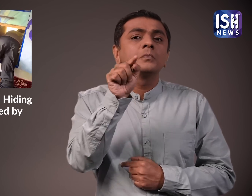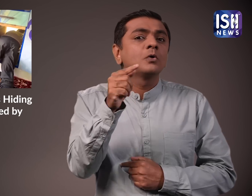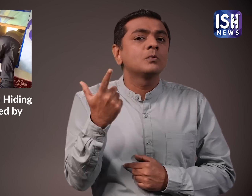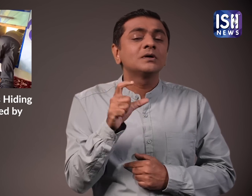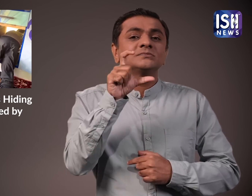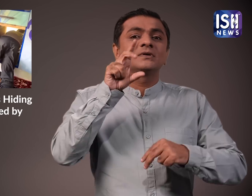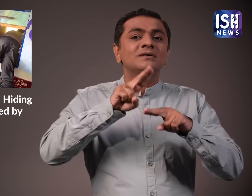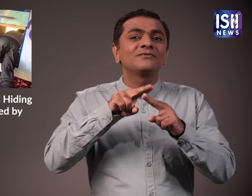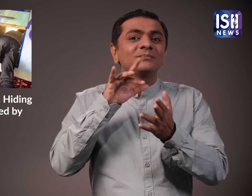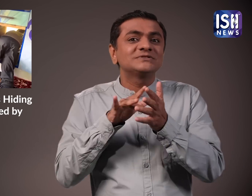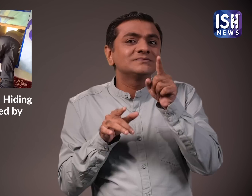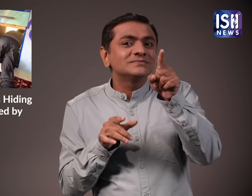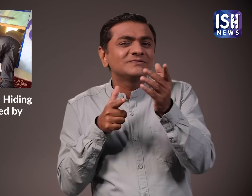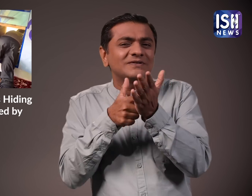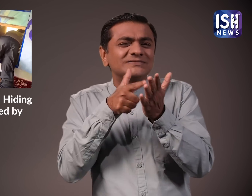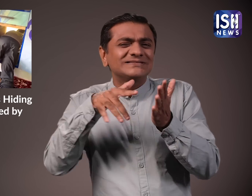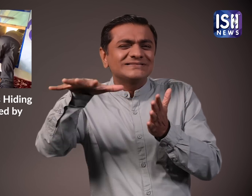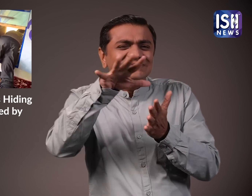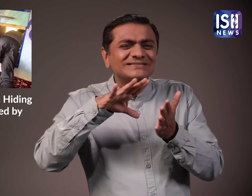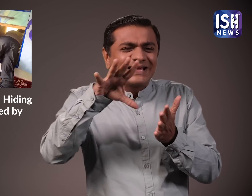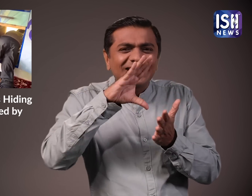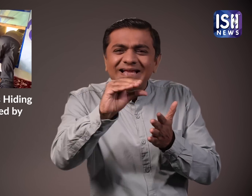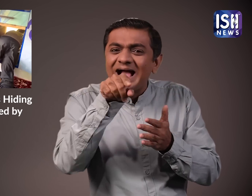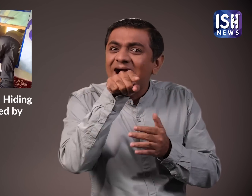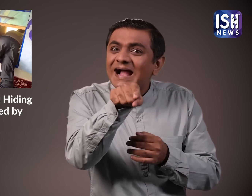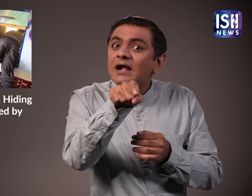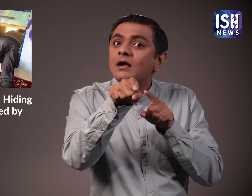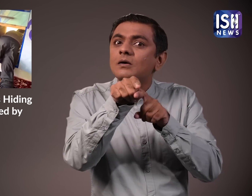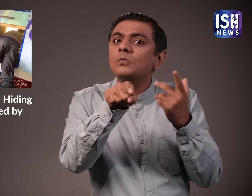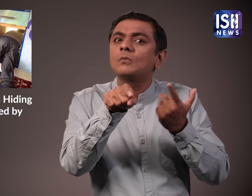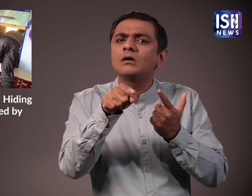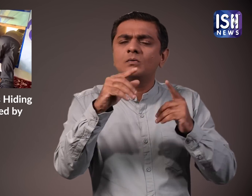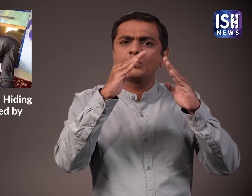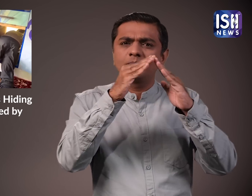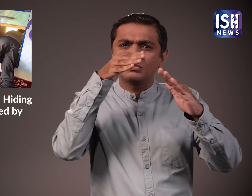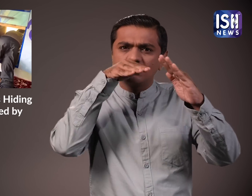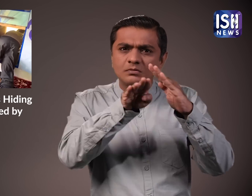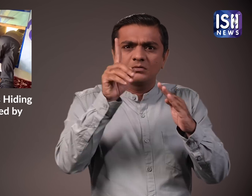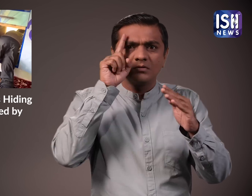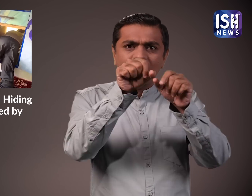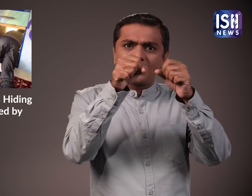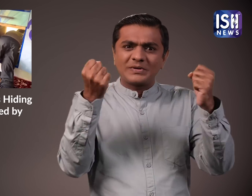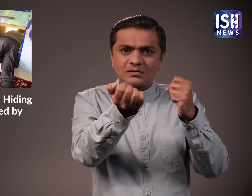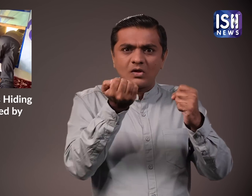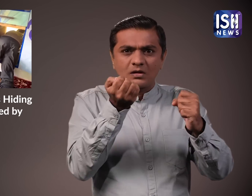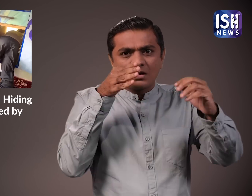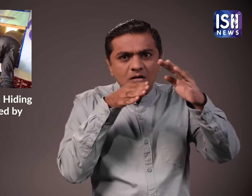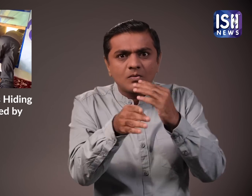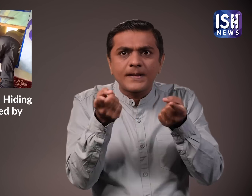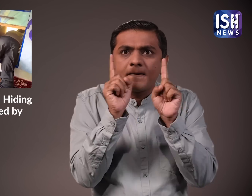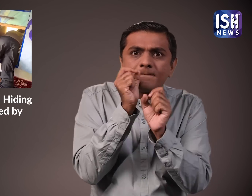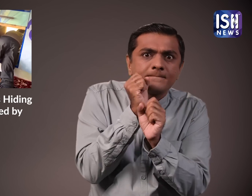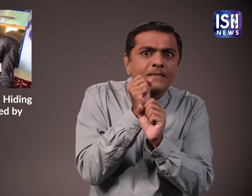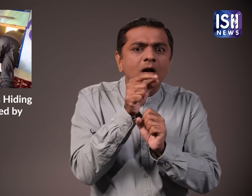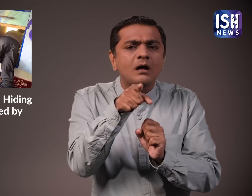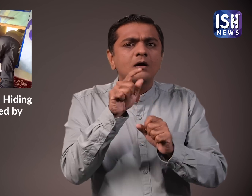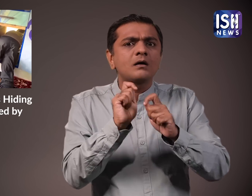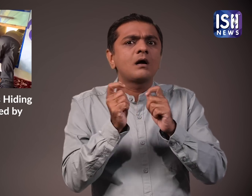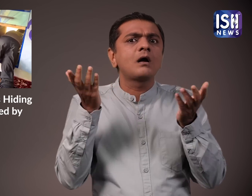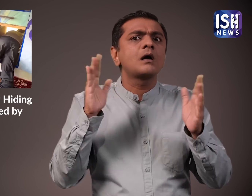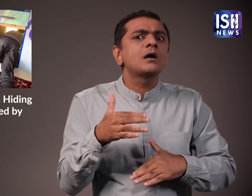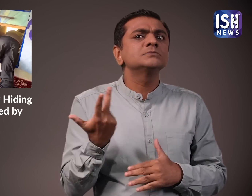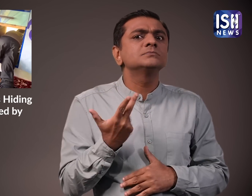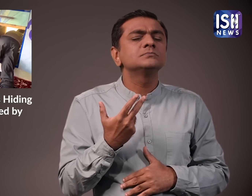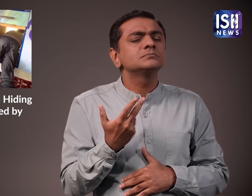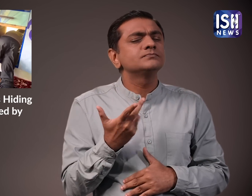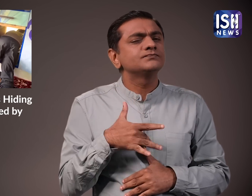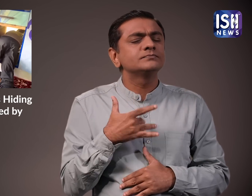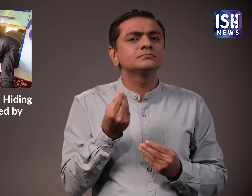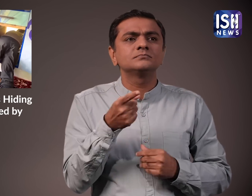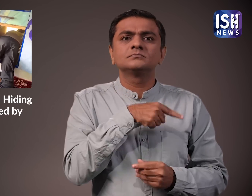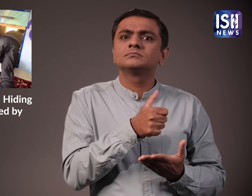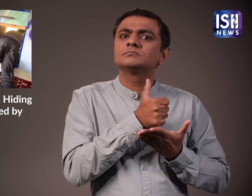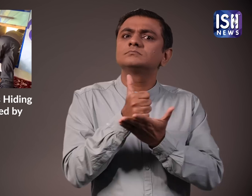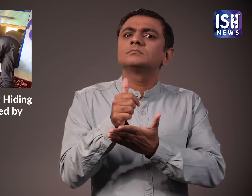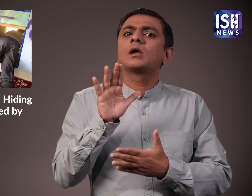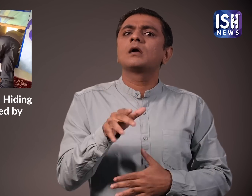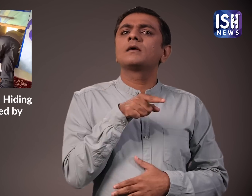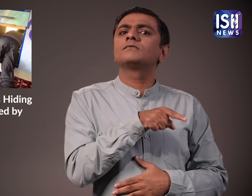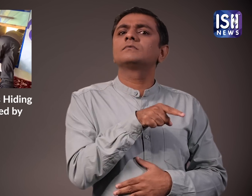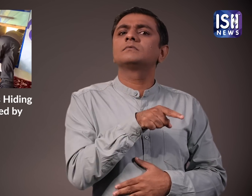Finding terrorists in a bunker hidden inside a house cupboard in Chinigam Frisal raised suspicions of local support.